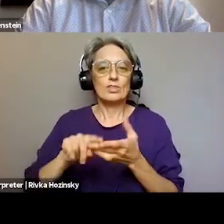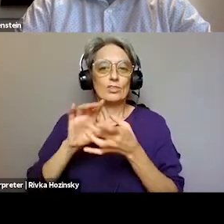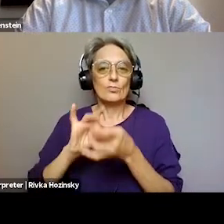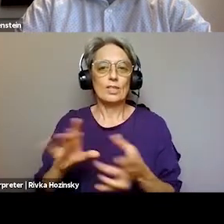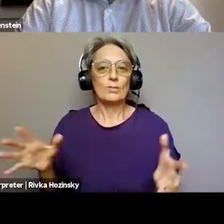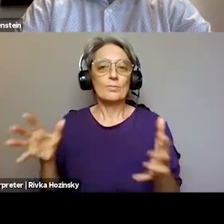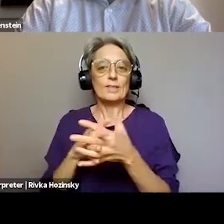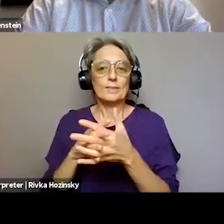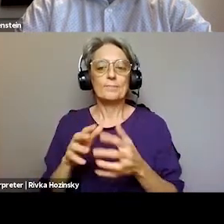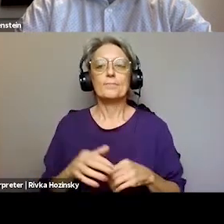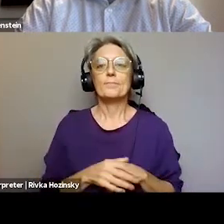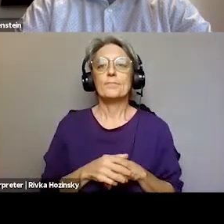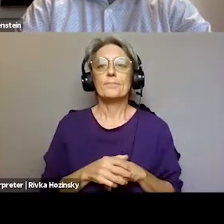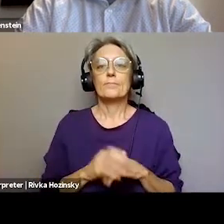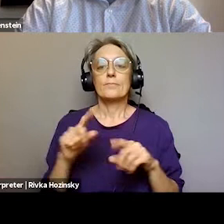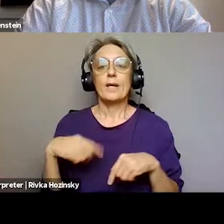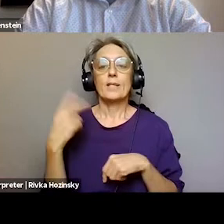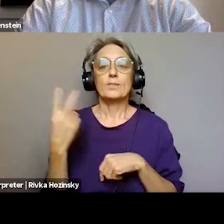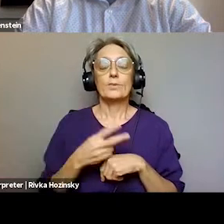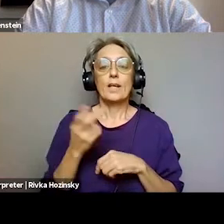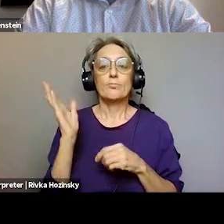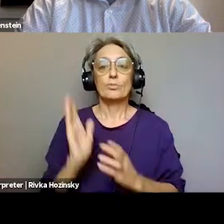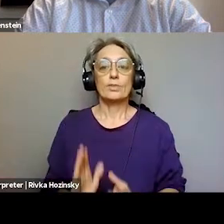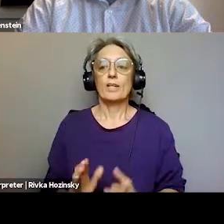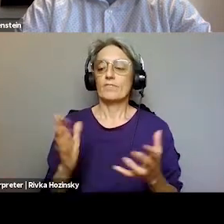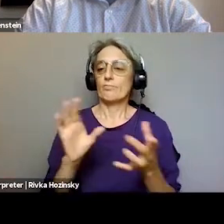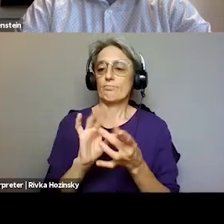The presenters over the last two days have already identified several significant and